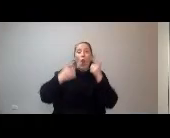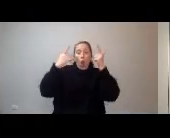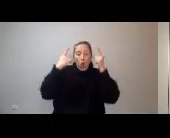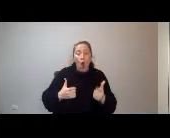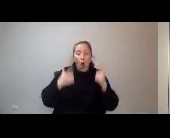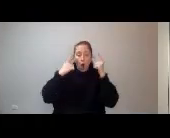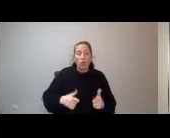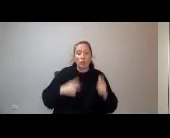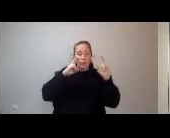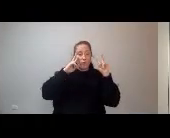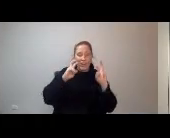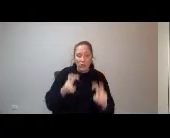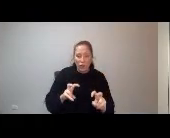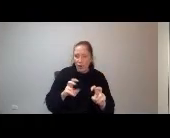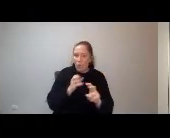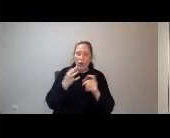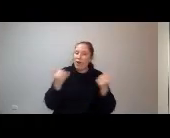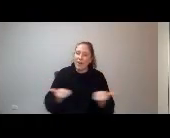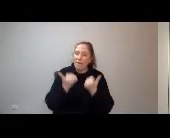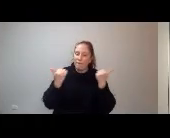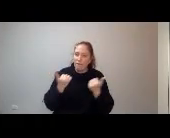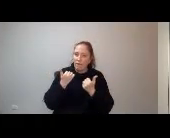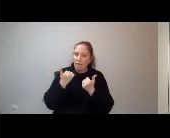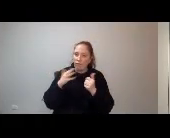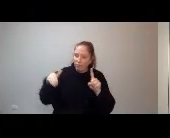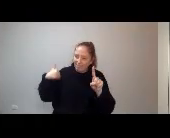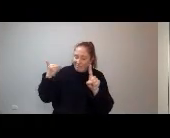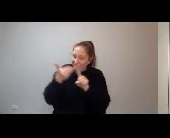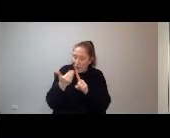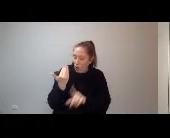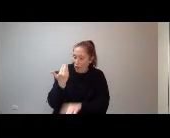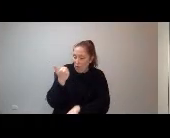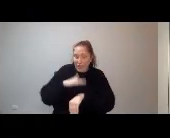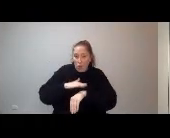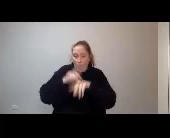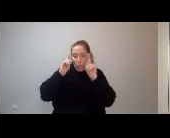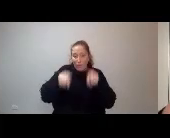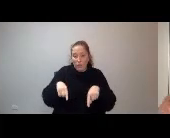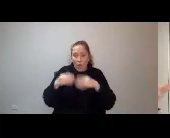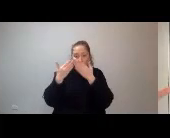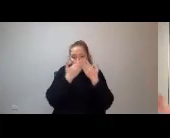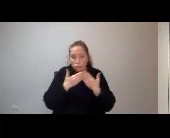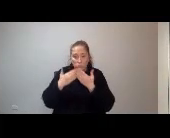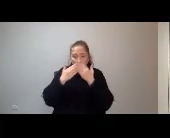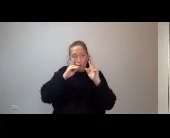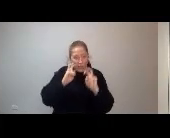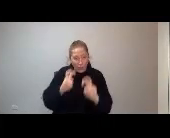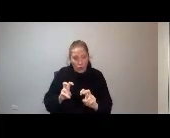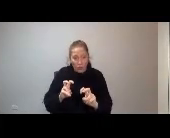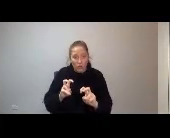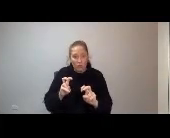and re-badge concepts as if they're new, rather than sticking at things and developing them over time.